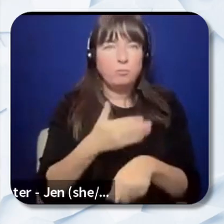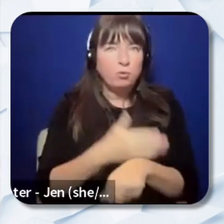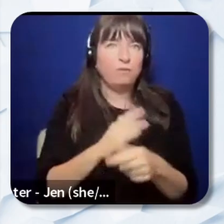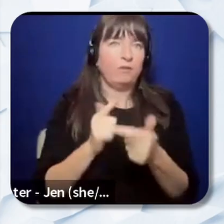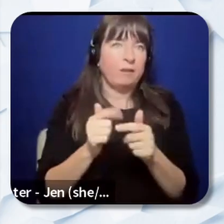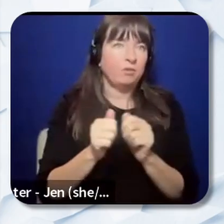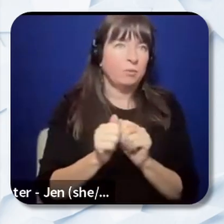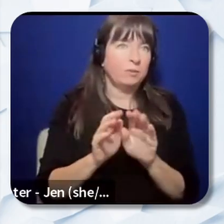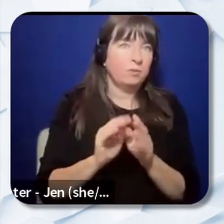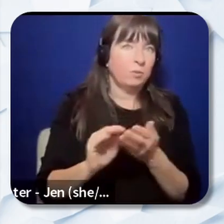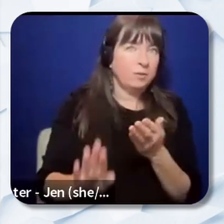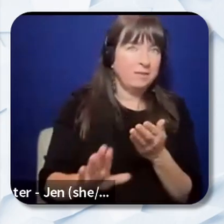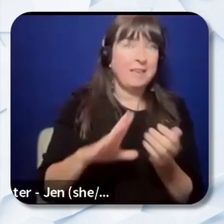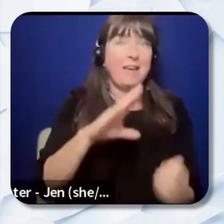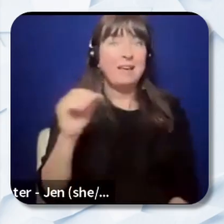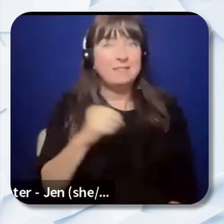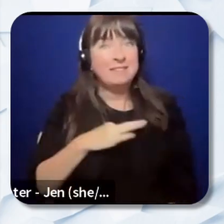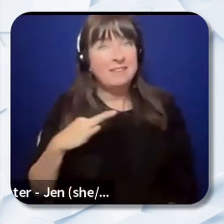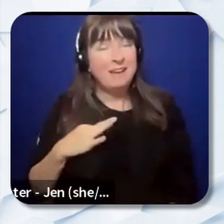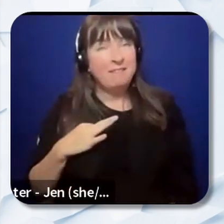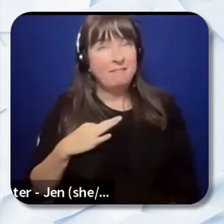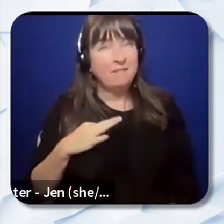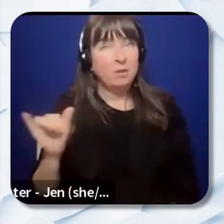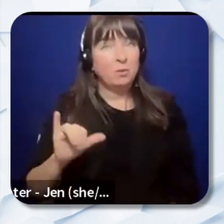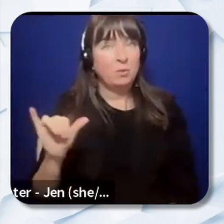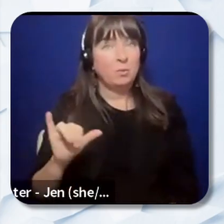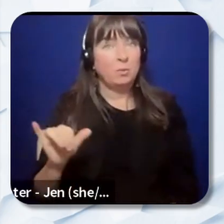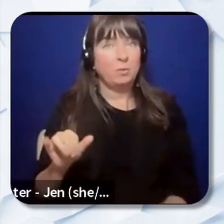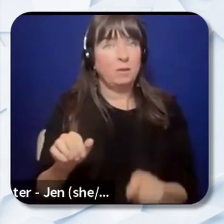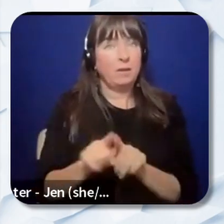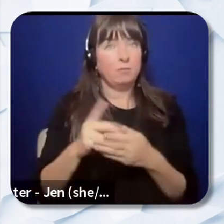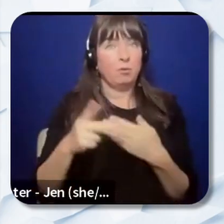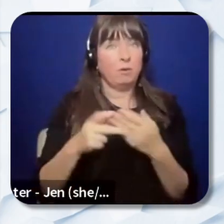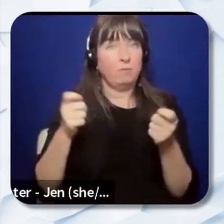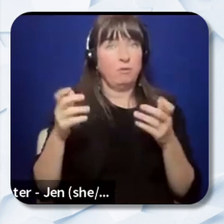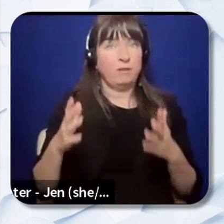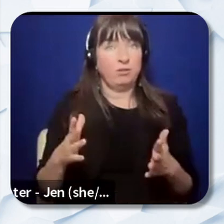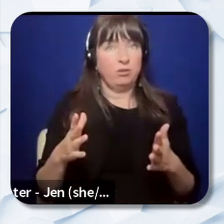students but even the staff as a program director is just having intentionality. I'm want I’m trying